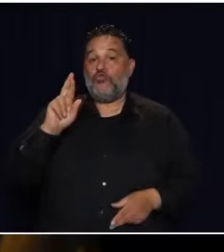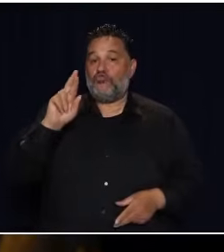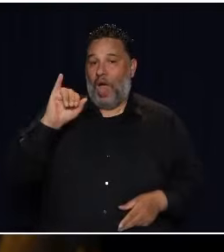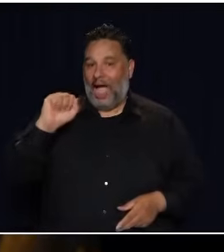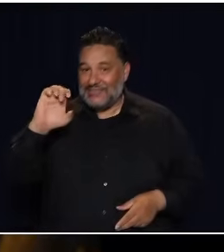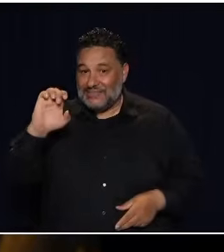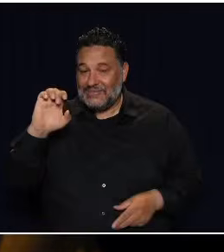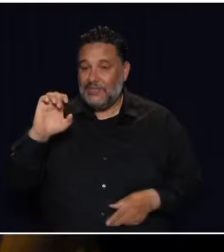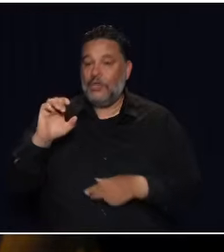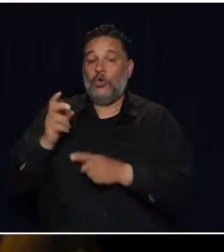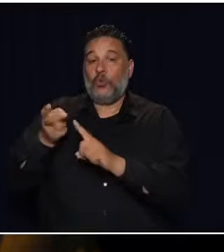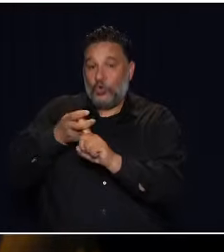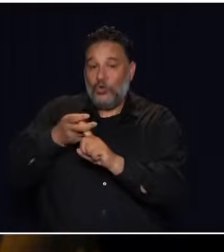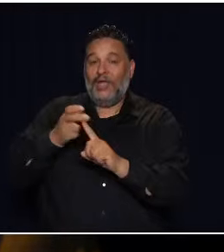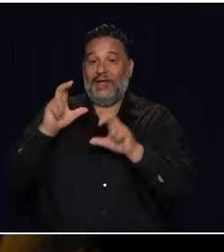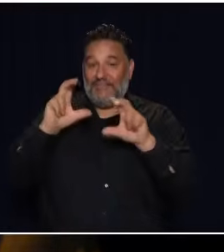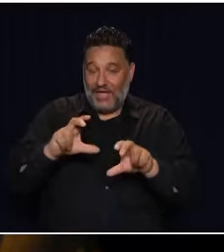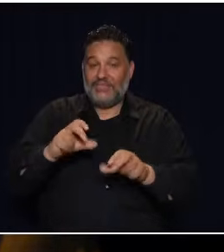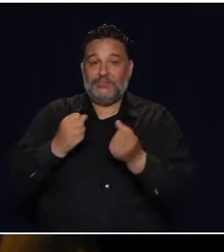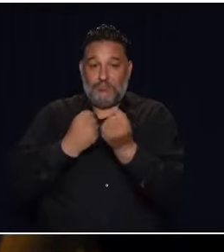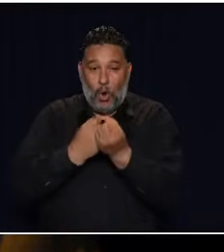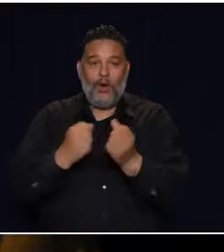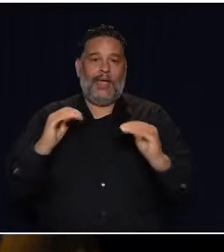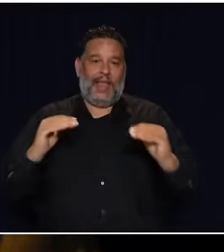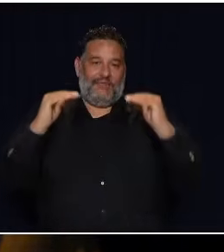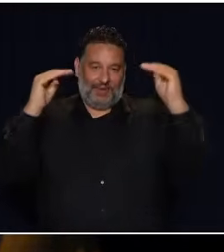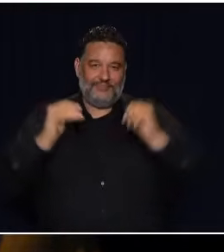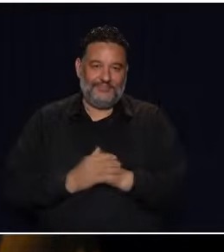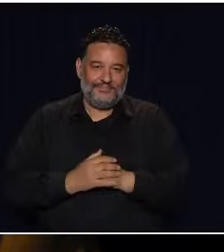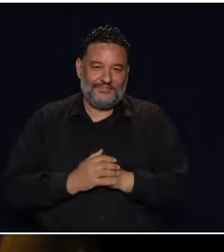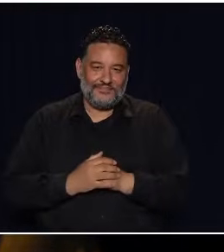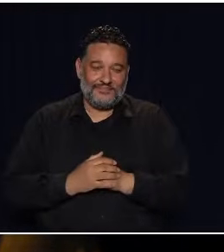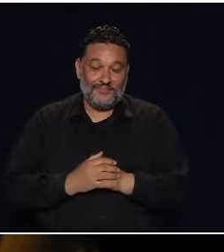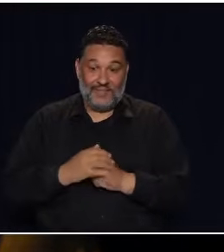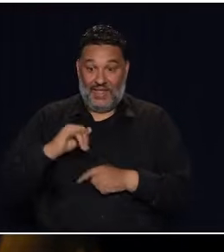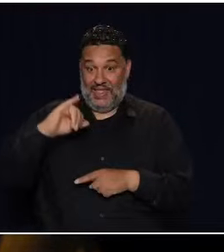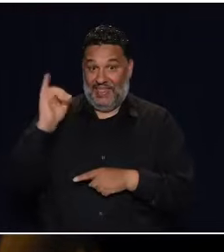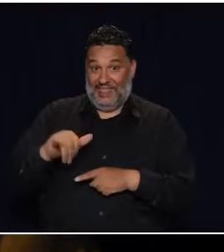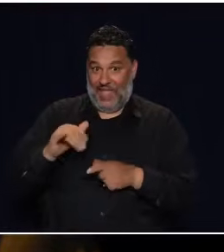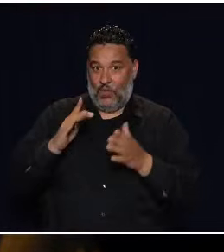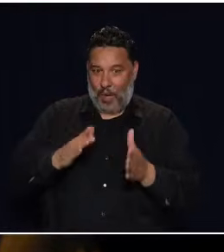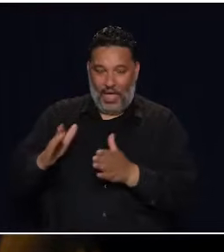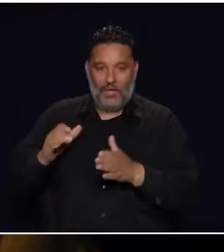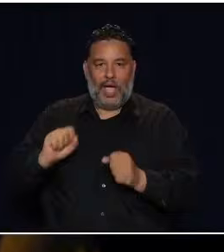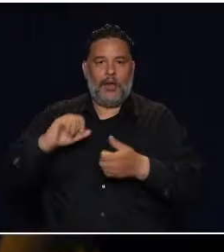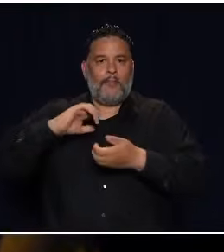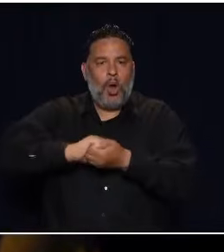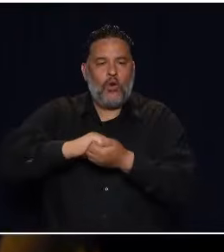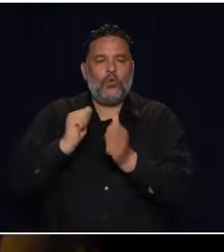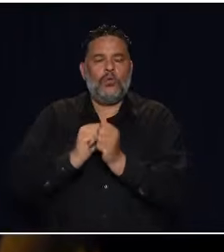I HAVE A FULLY COMPREHENSIVE PLAN, RISE, RECRUIT, INVEST,